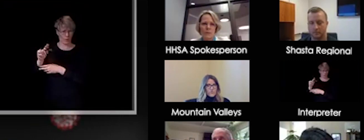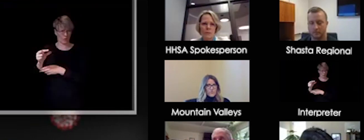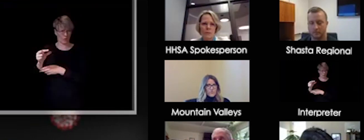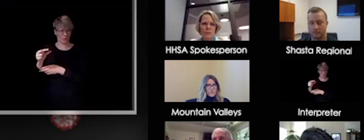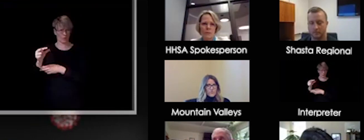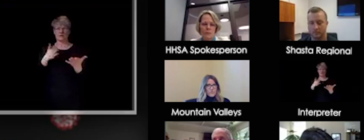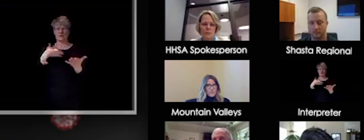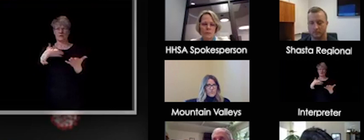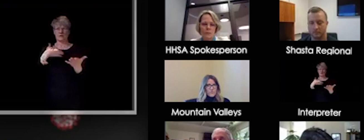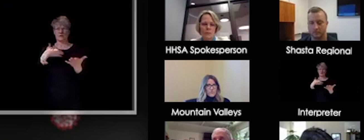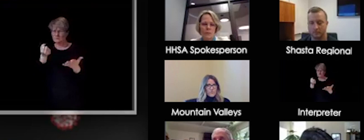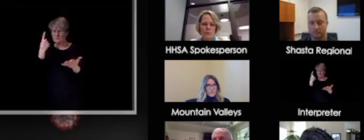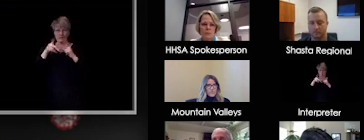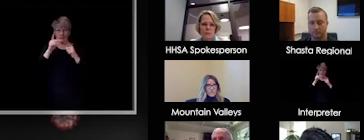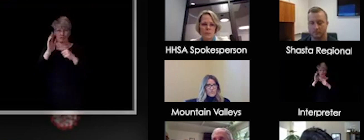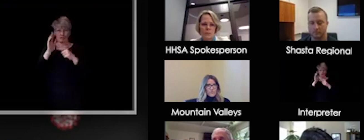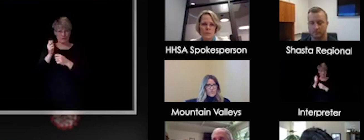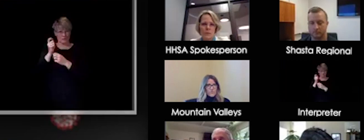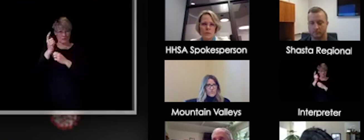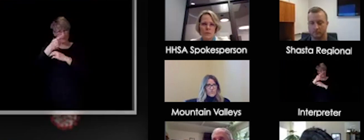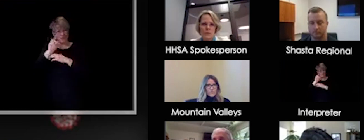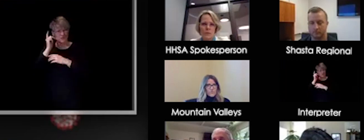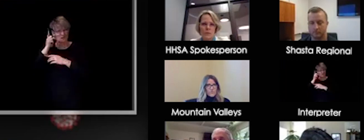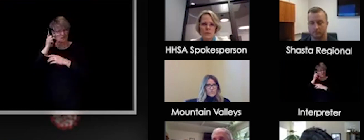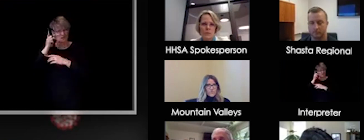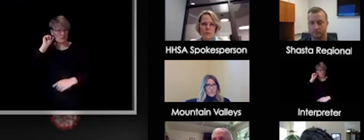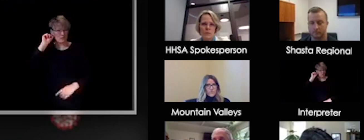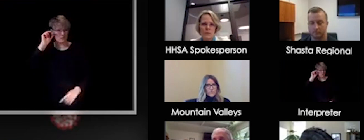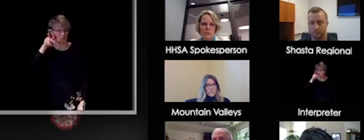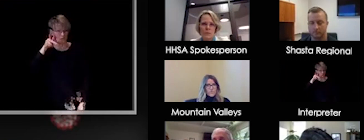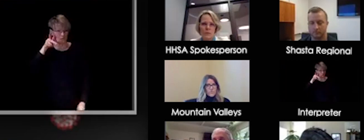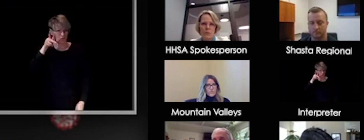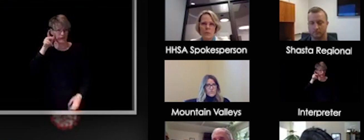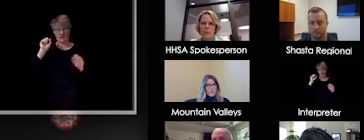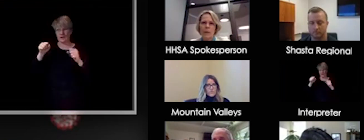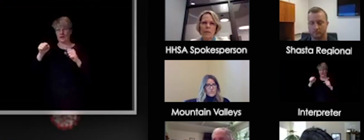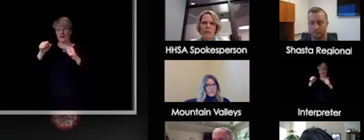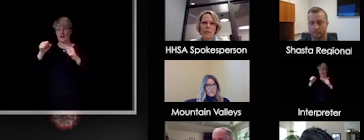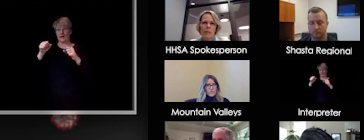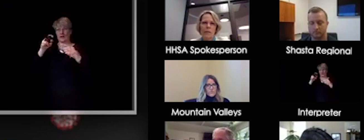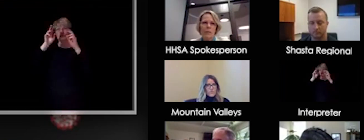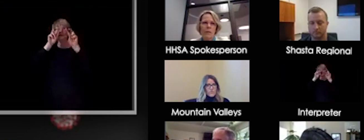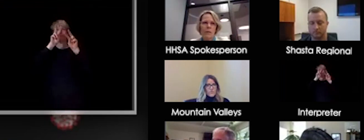and monitor how close we’re coming to the threshold where we need to start being concerned